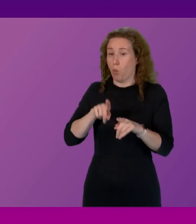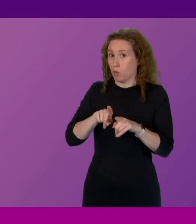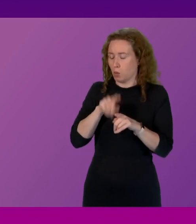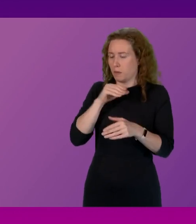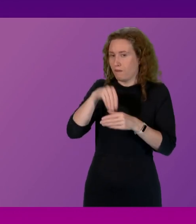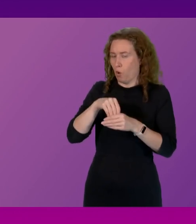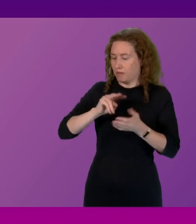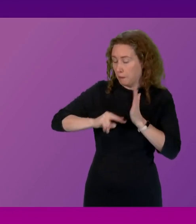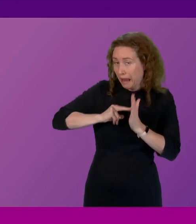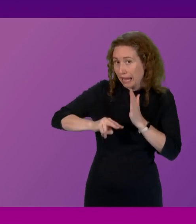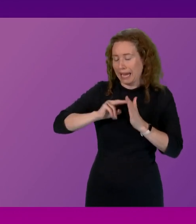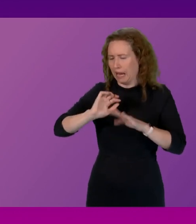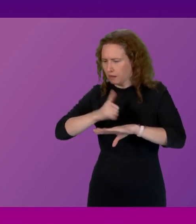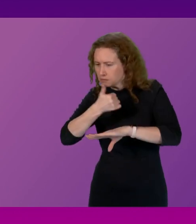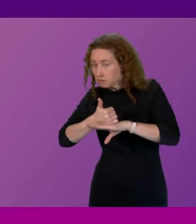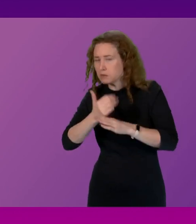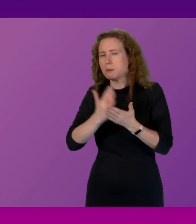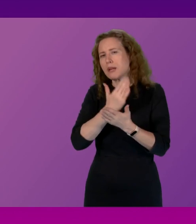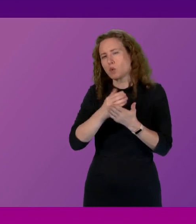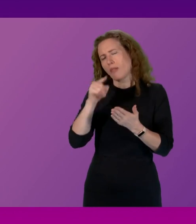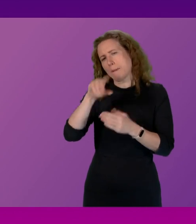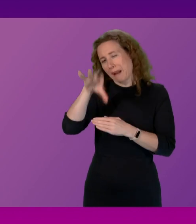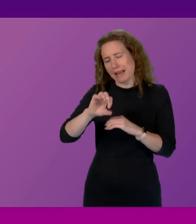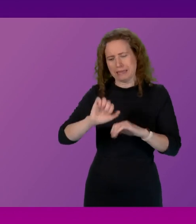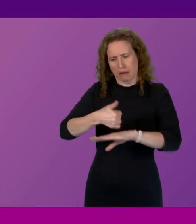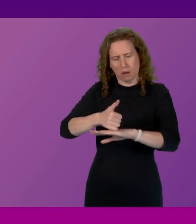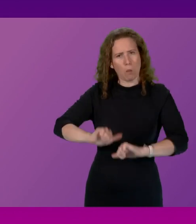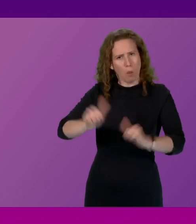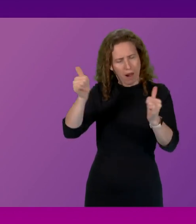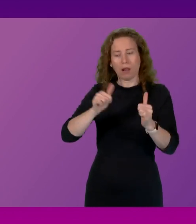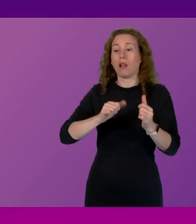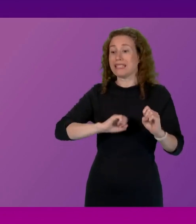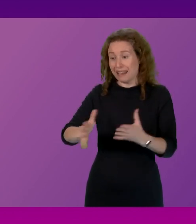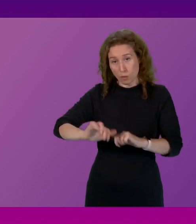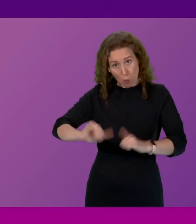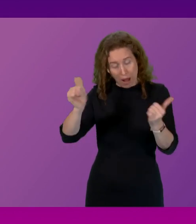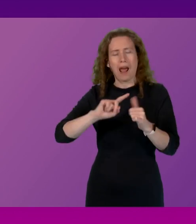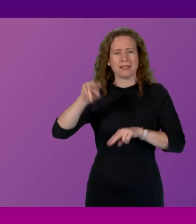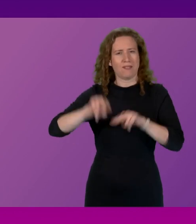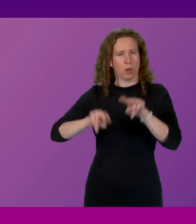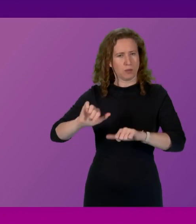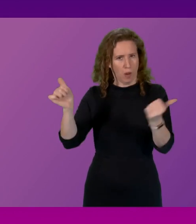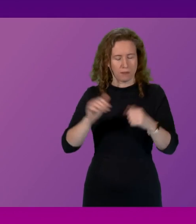ensure that the facility is delivered in a timely manner and, of course, that it is also